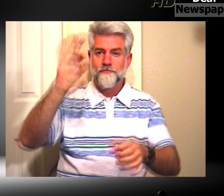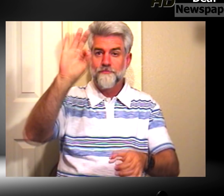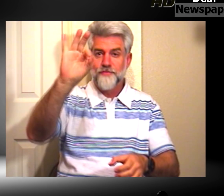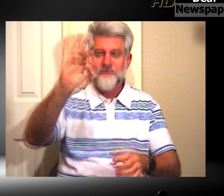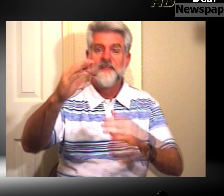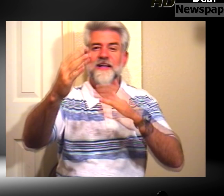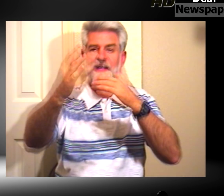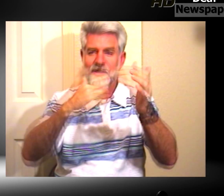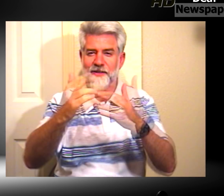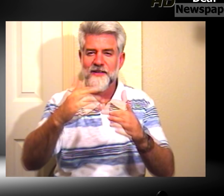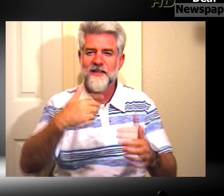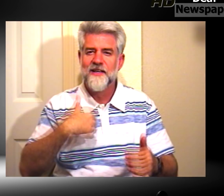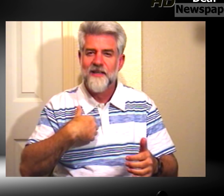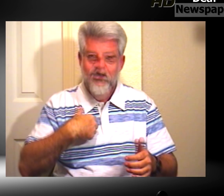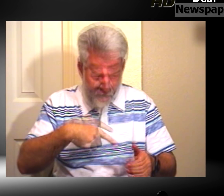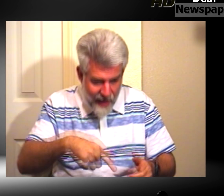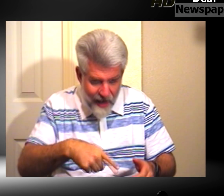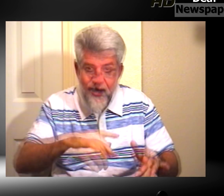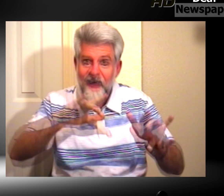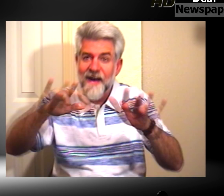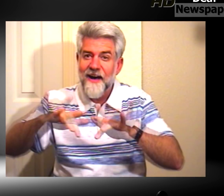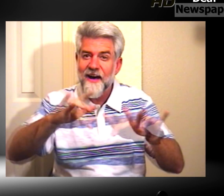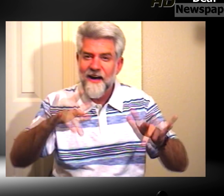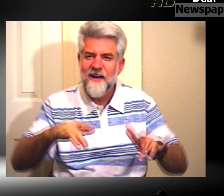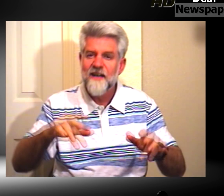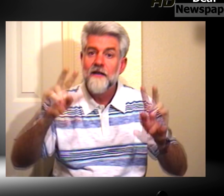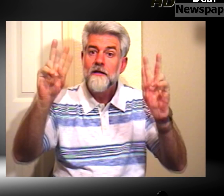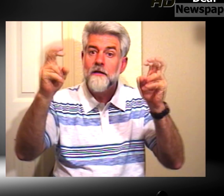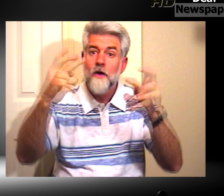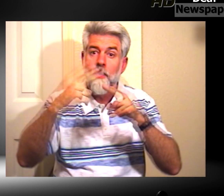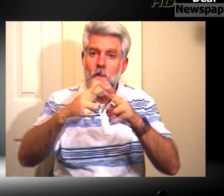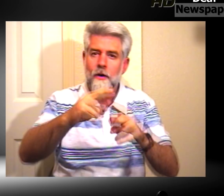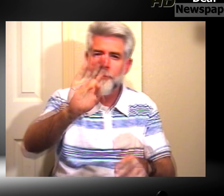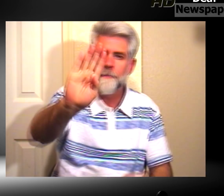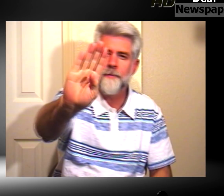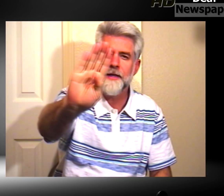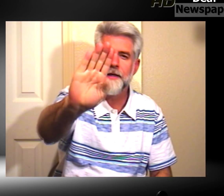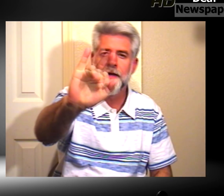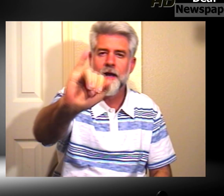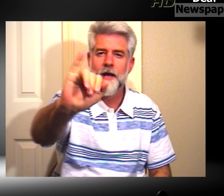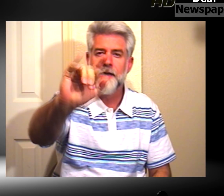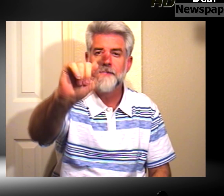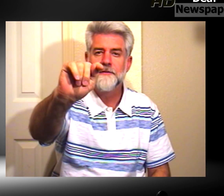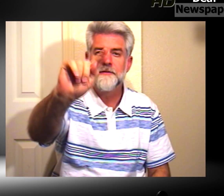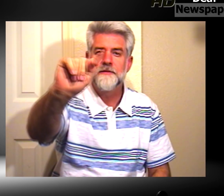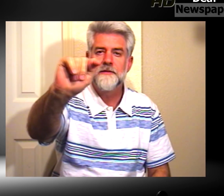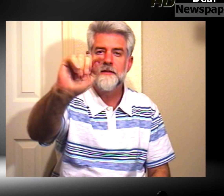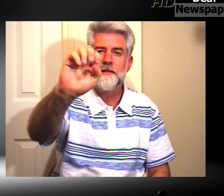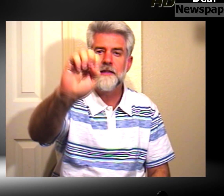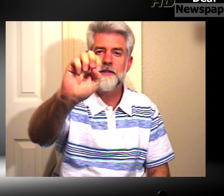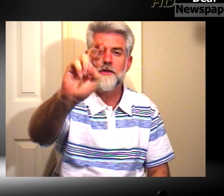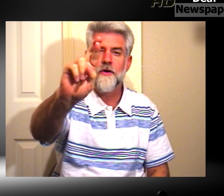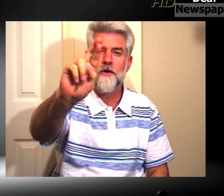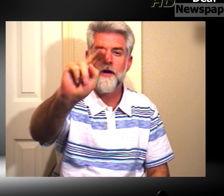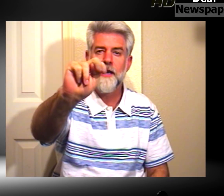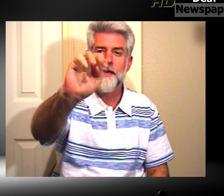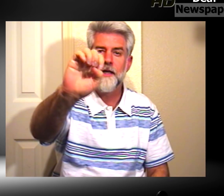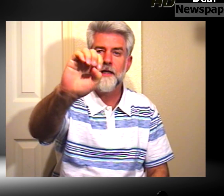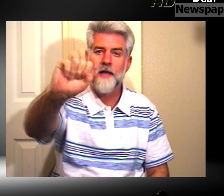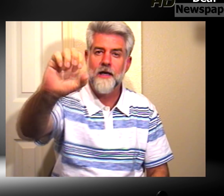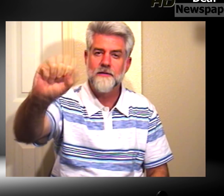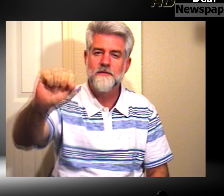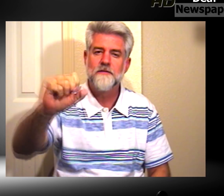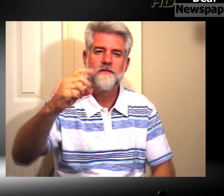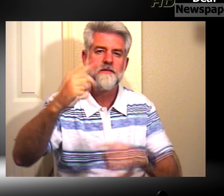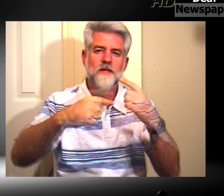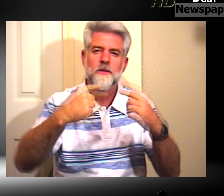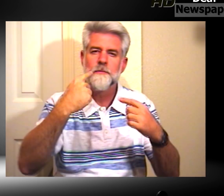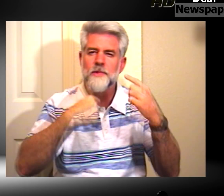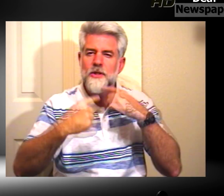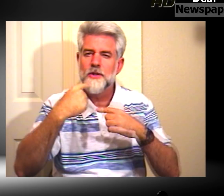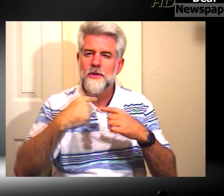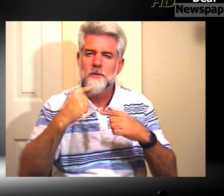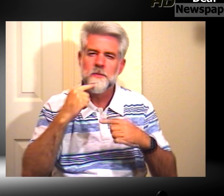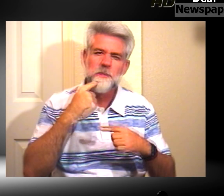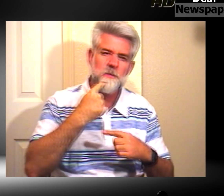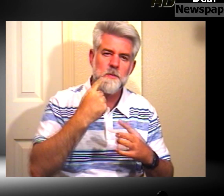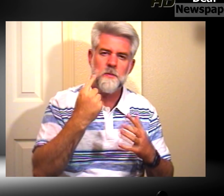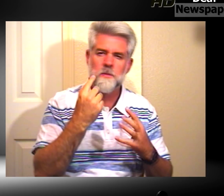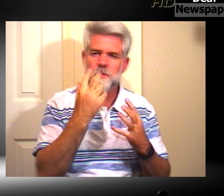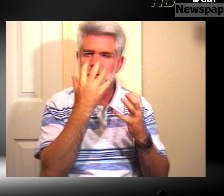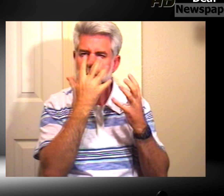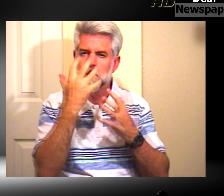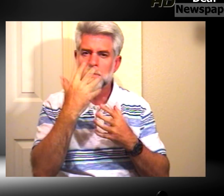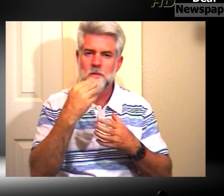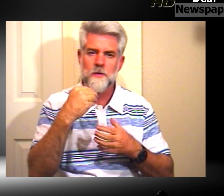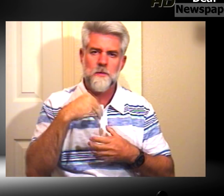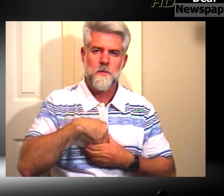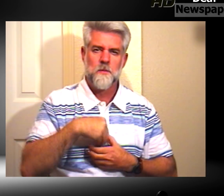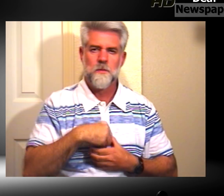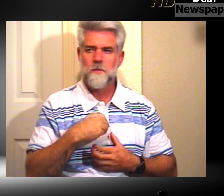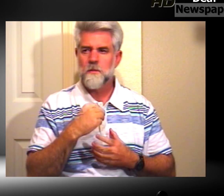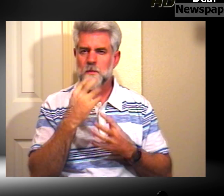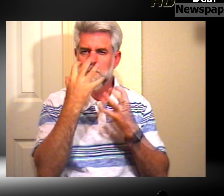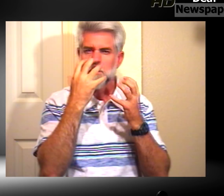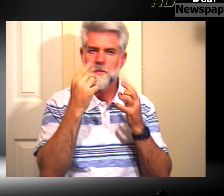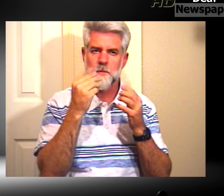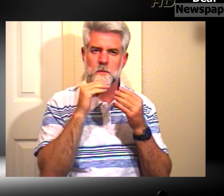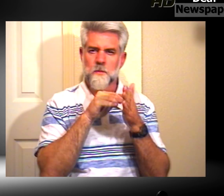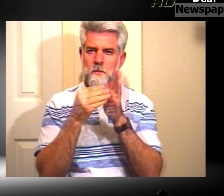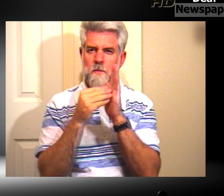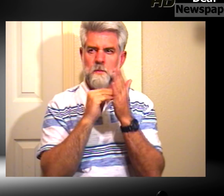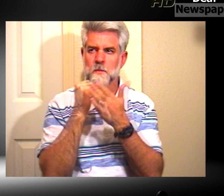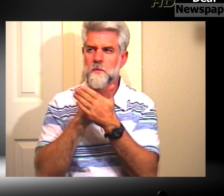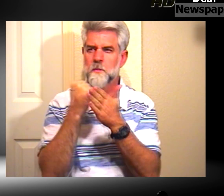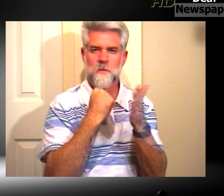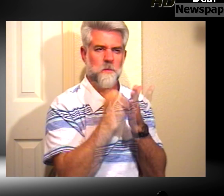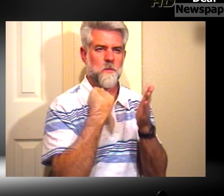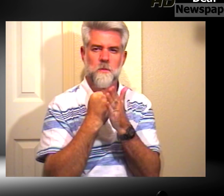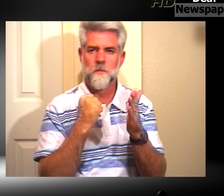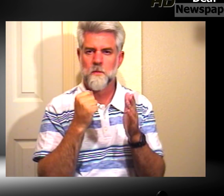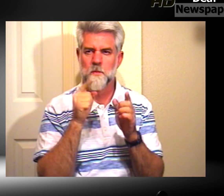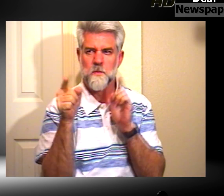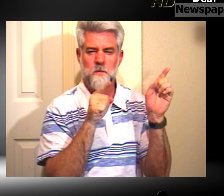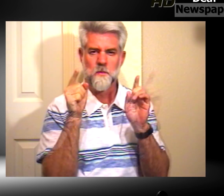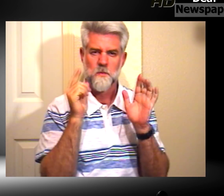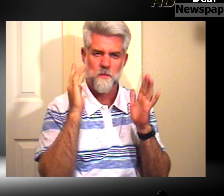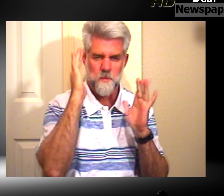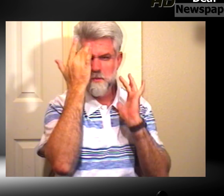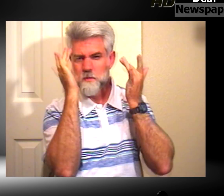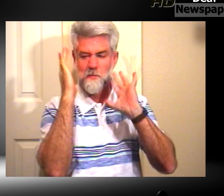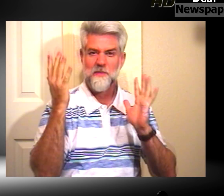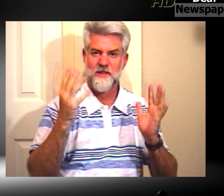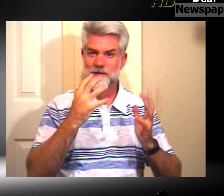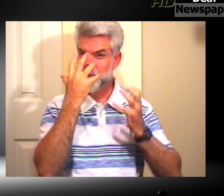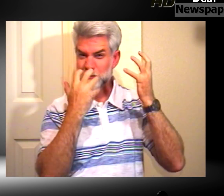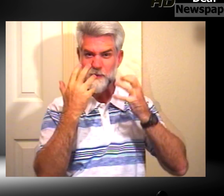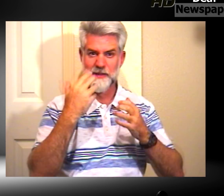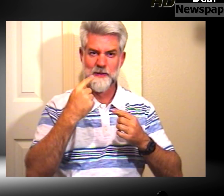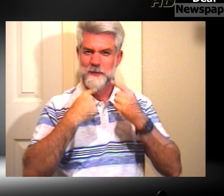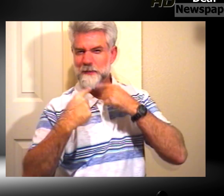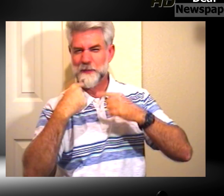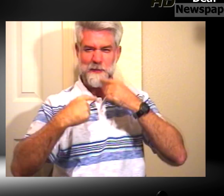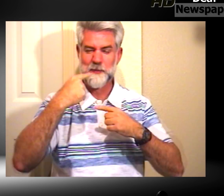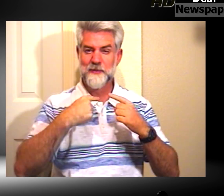Anyway, this video I am going to show you is called 'Bitterness', this phrase means misery, unhappiness, grudge, distress, and anger with a red face.